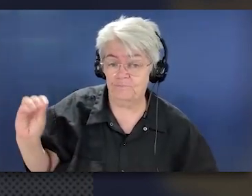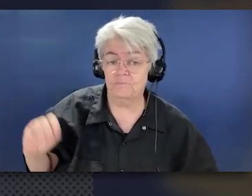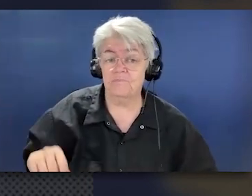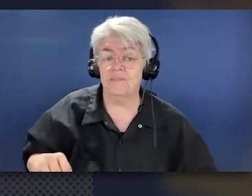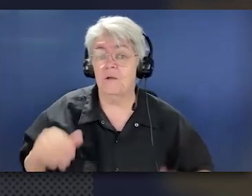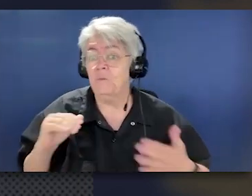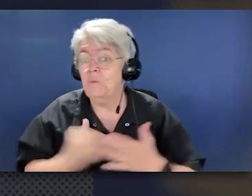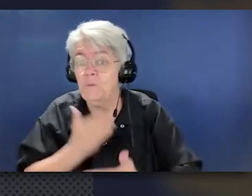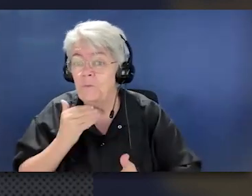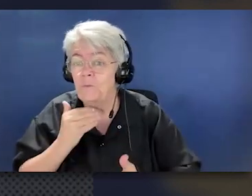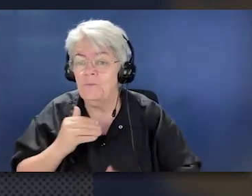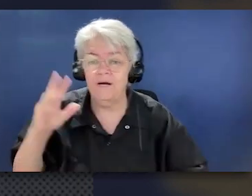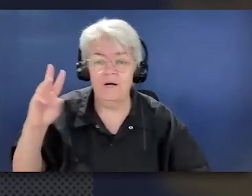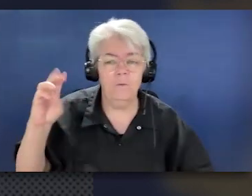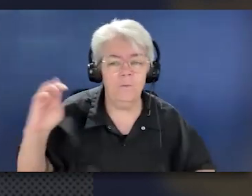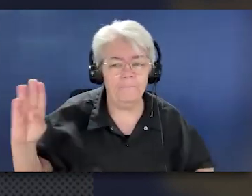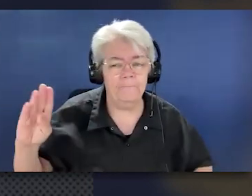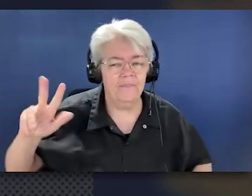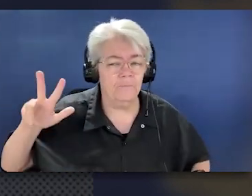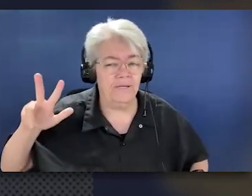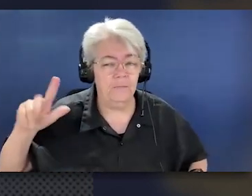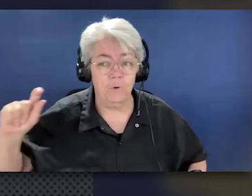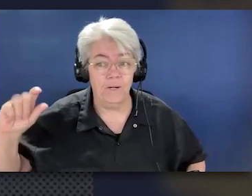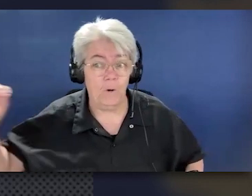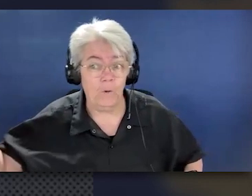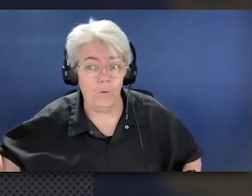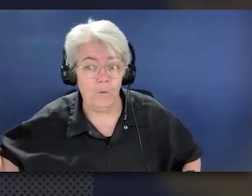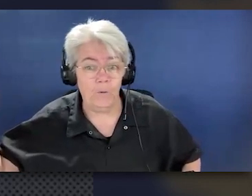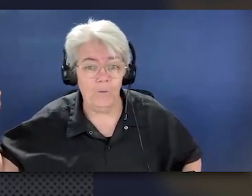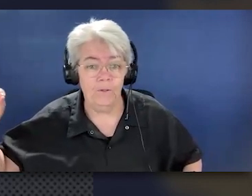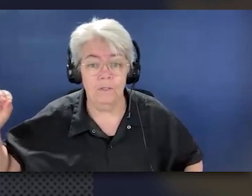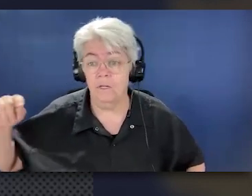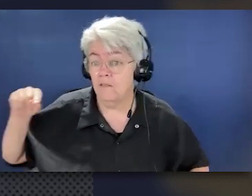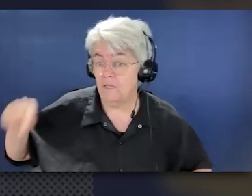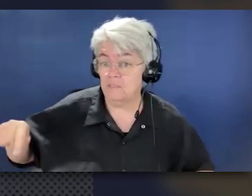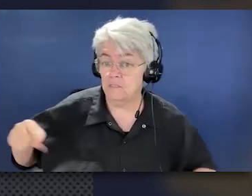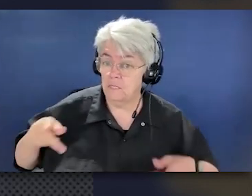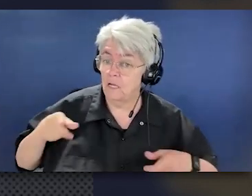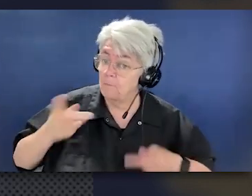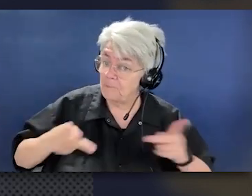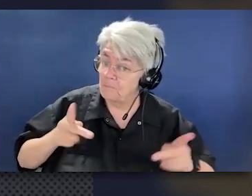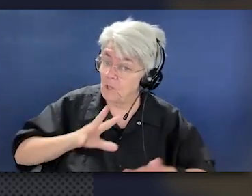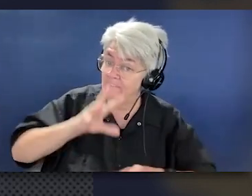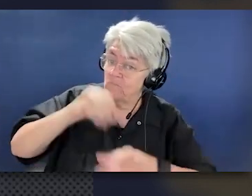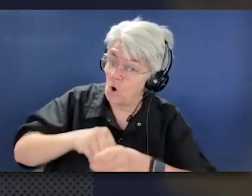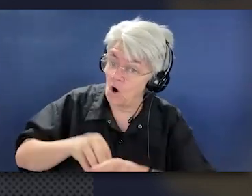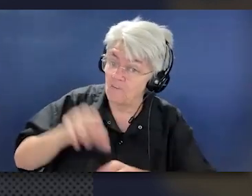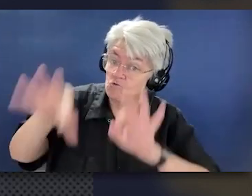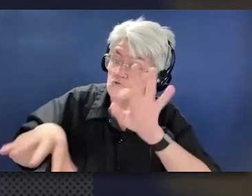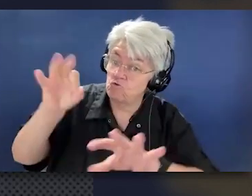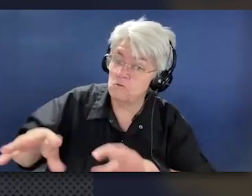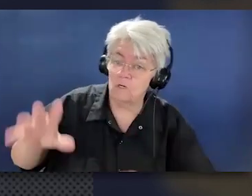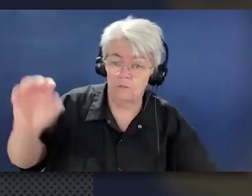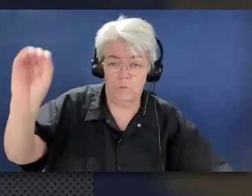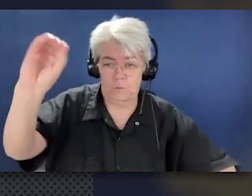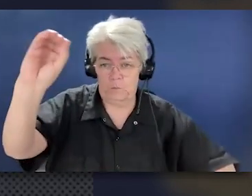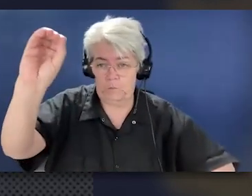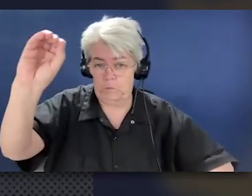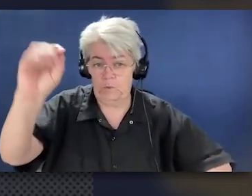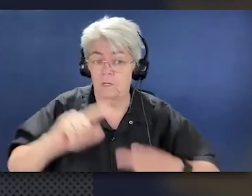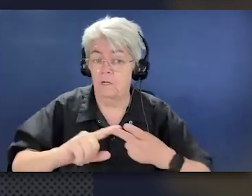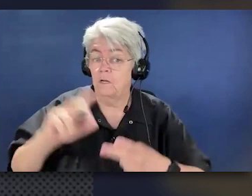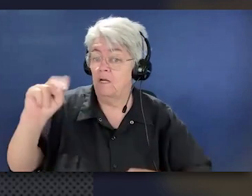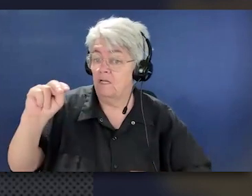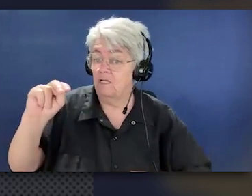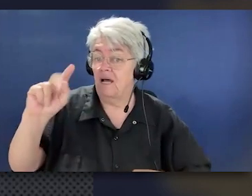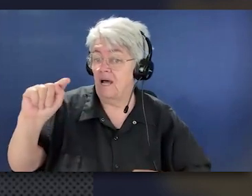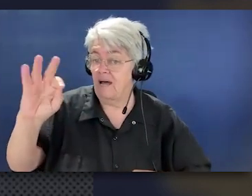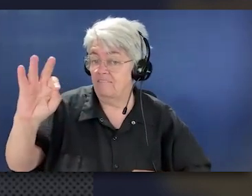Web 3.0. It is not participatory. Some of its key pieces include things like NFTs, semantic web,